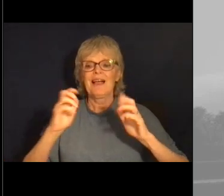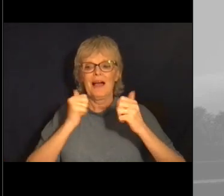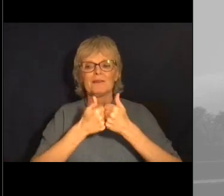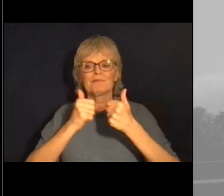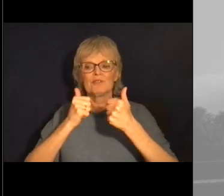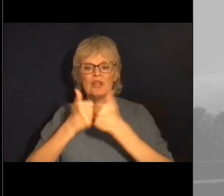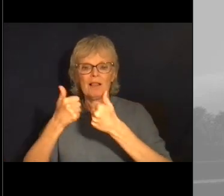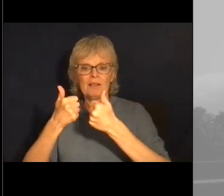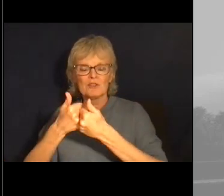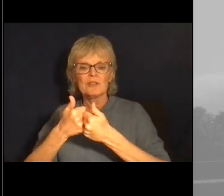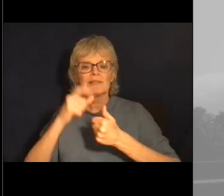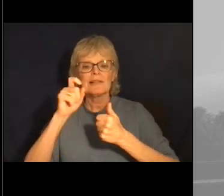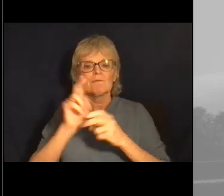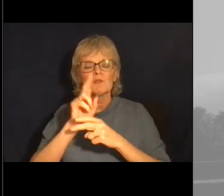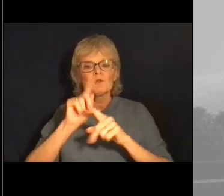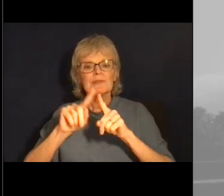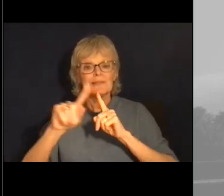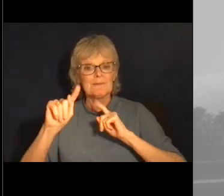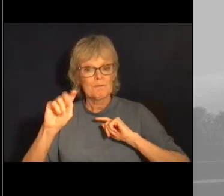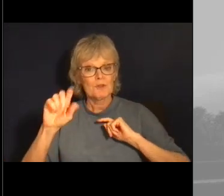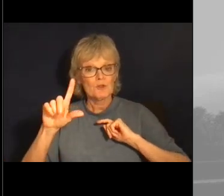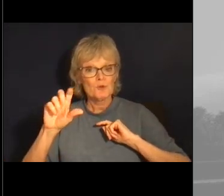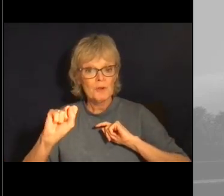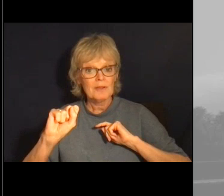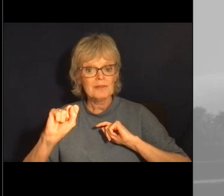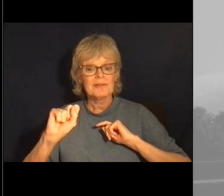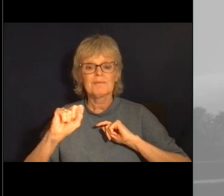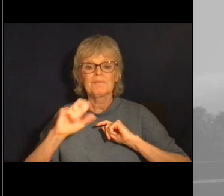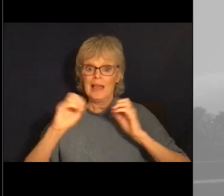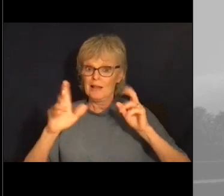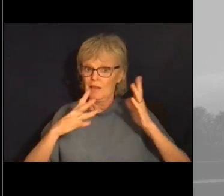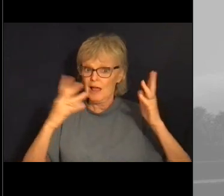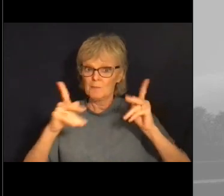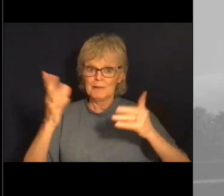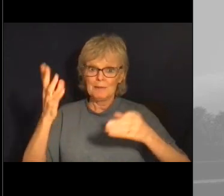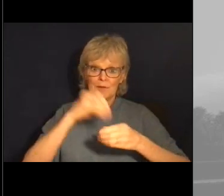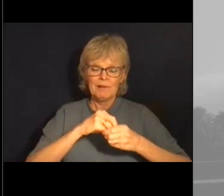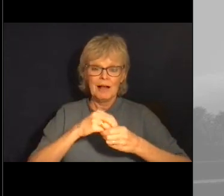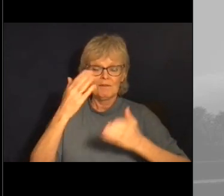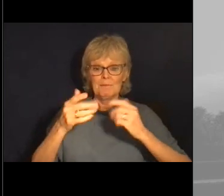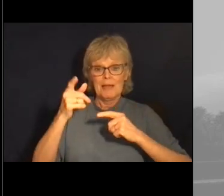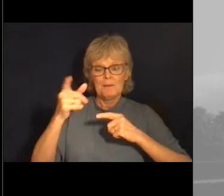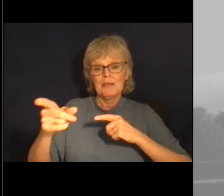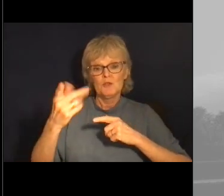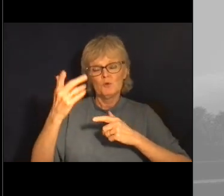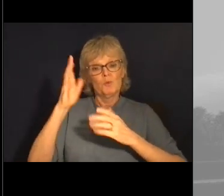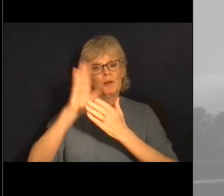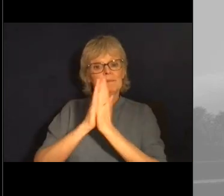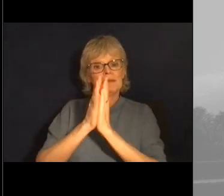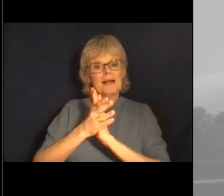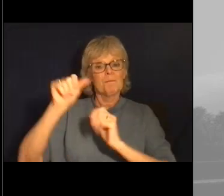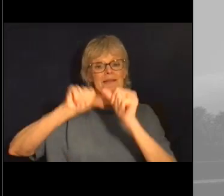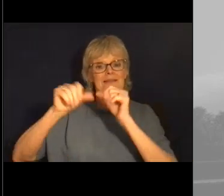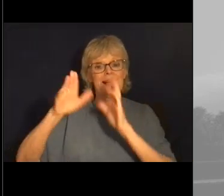And we've got to use a lot of different tools to do it. And a lot of people. You know, maybe you could grow up someday and be a scientist and come with me and help me study hurricanes.